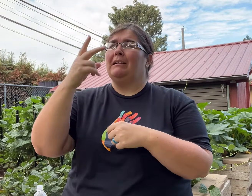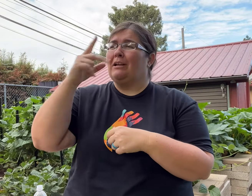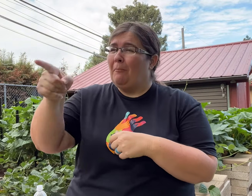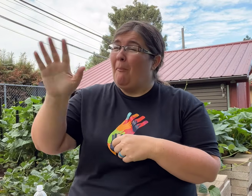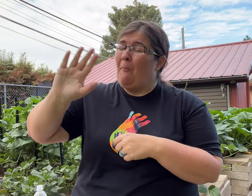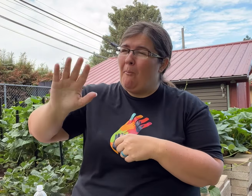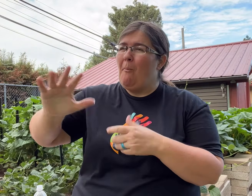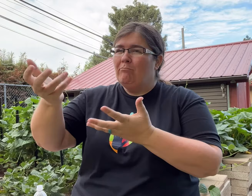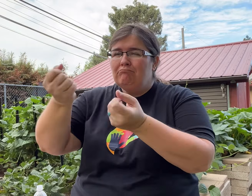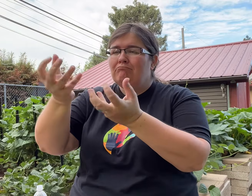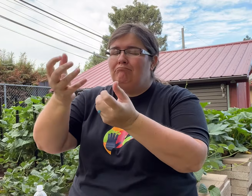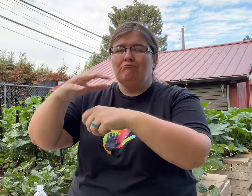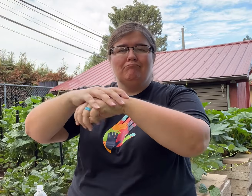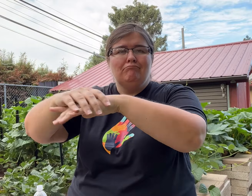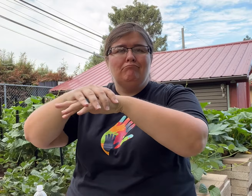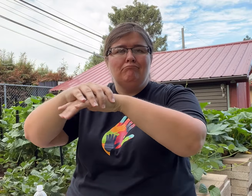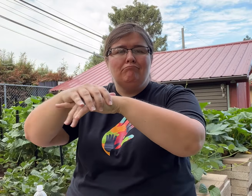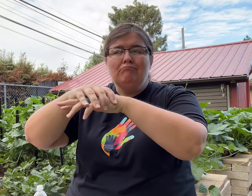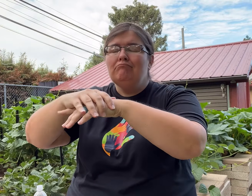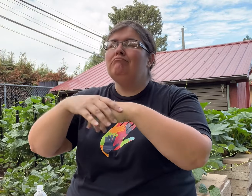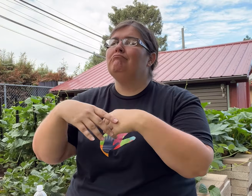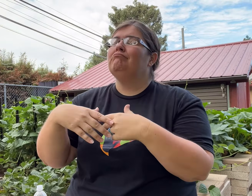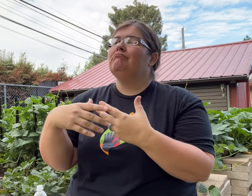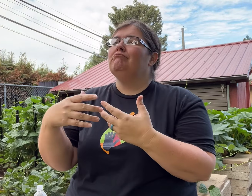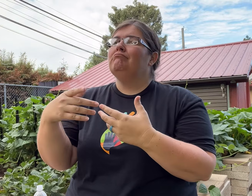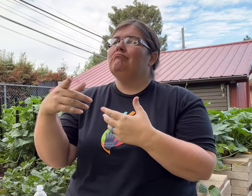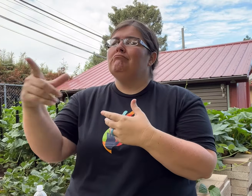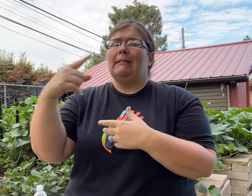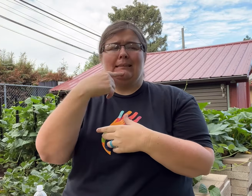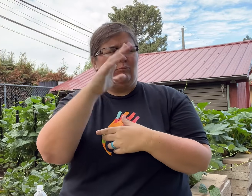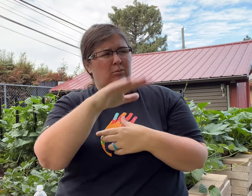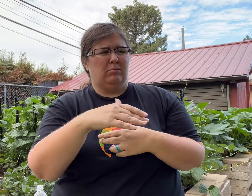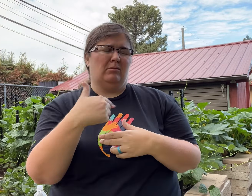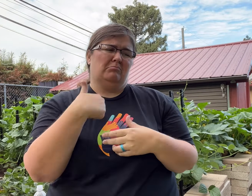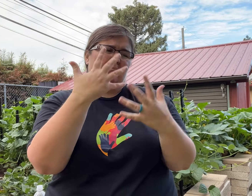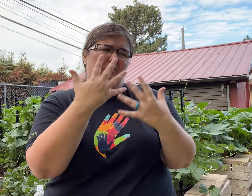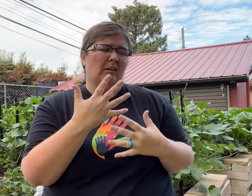years ago I saw him and we were signing back and forth with tactile sign and he said,